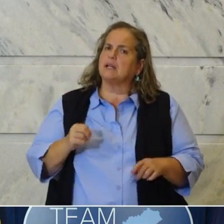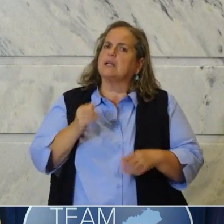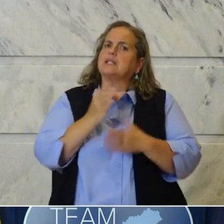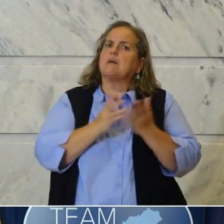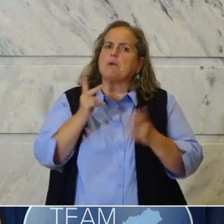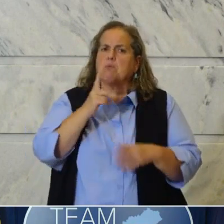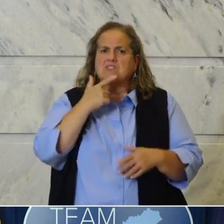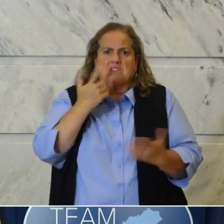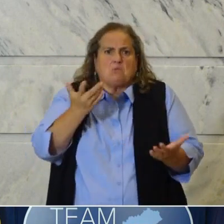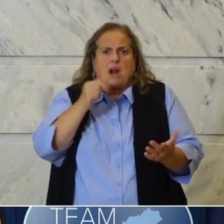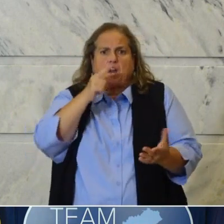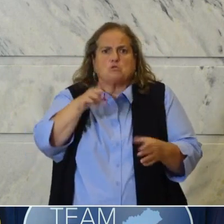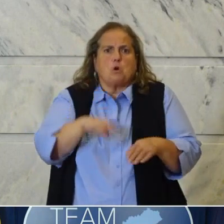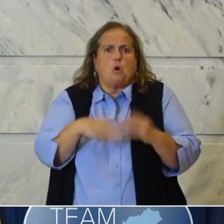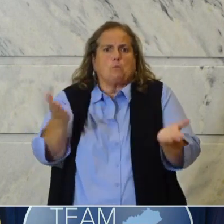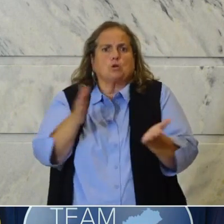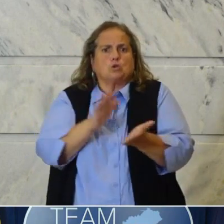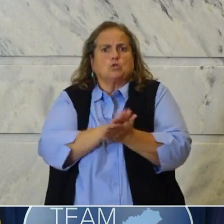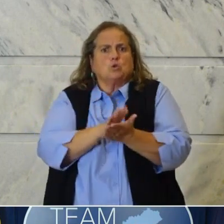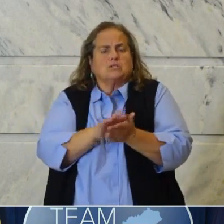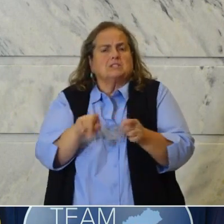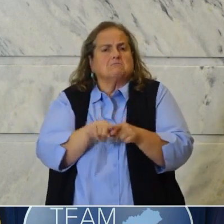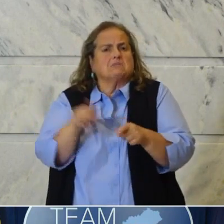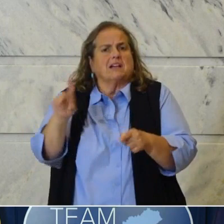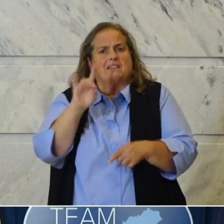don't we open schools just like they did in France or Germany or other